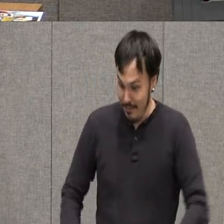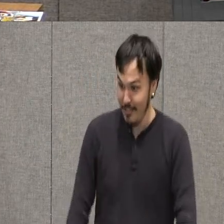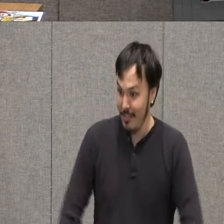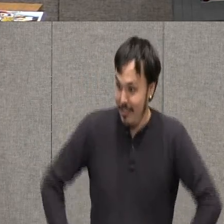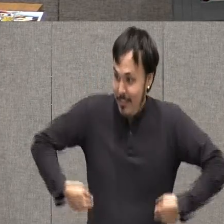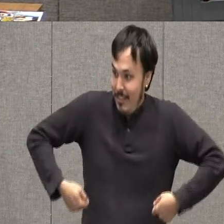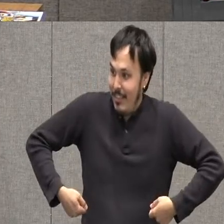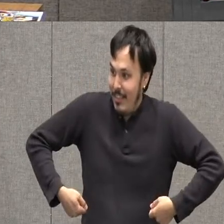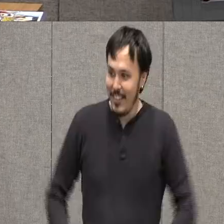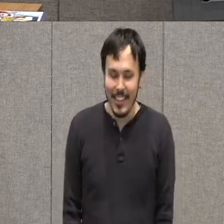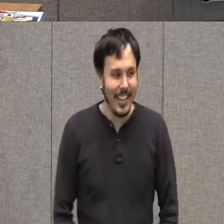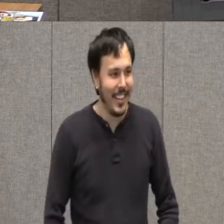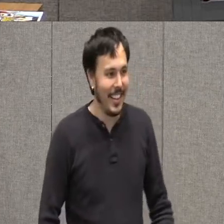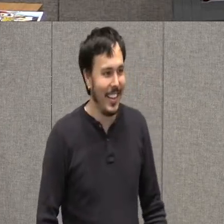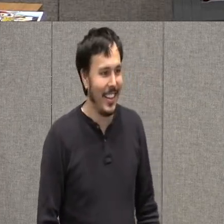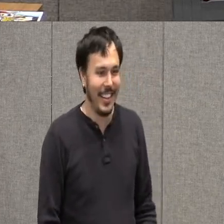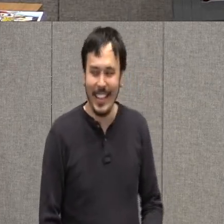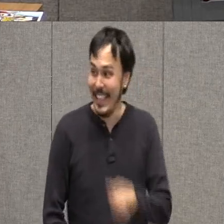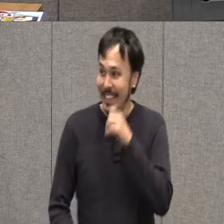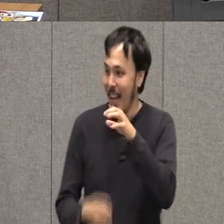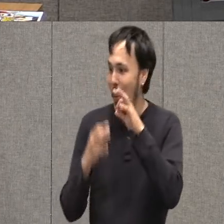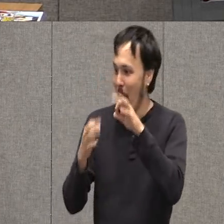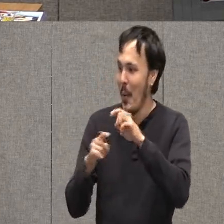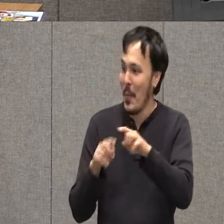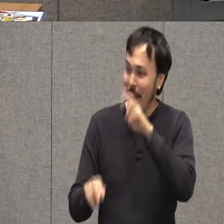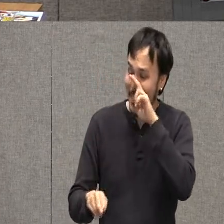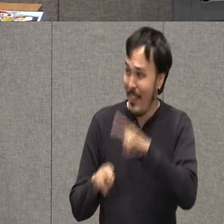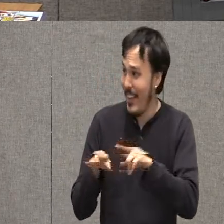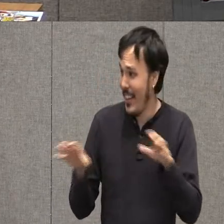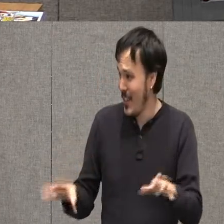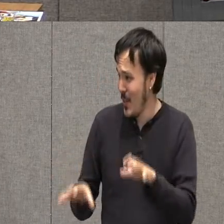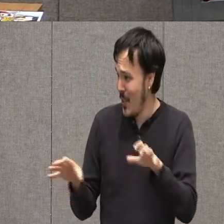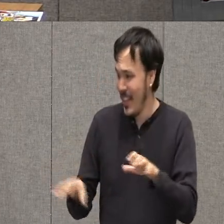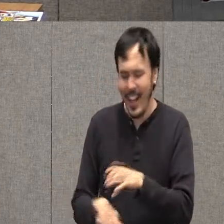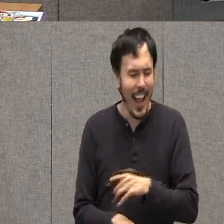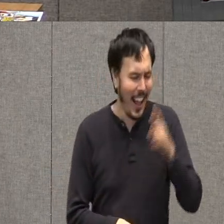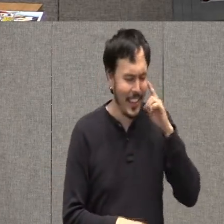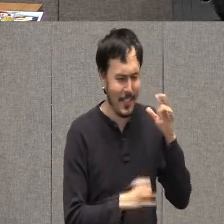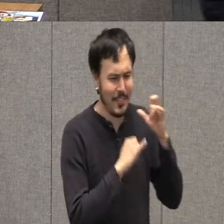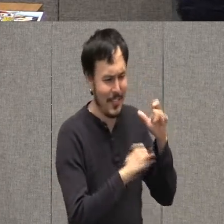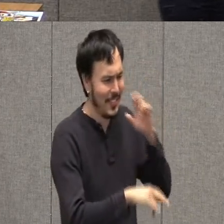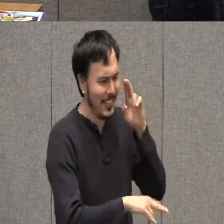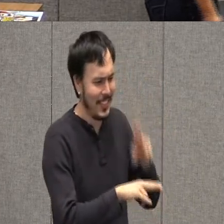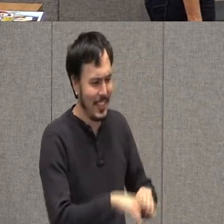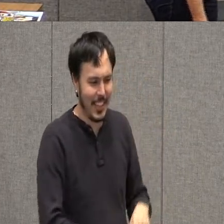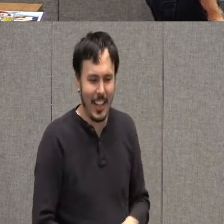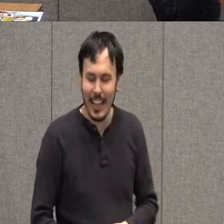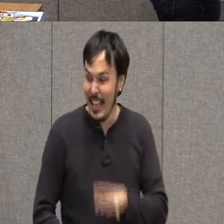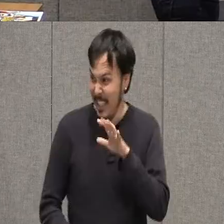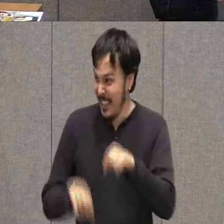See? It's not perfect, but it's so fun to do. You know, I think it's fun. [Ley] I'm gonna make his feet bigger. You know what you can do now?